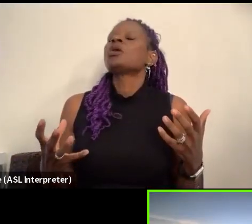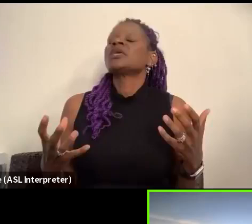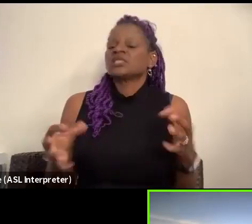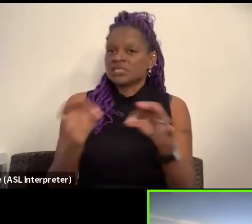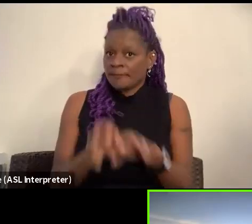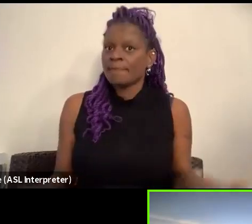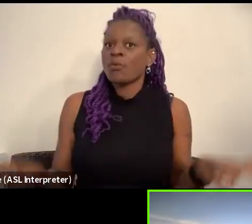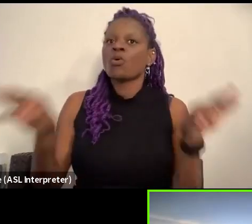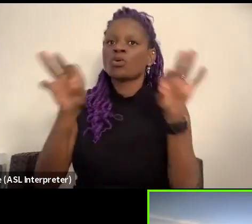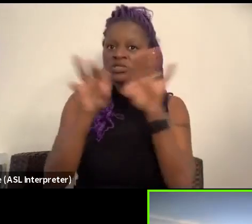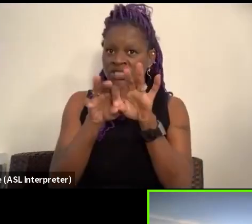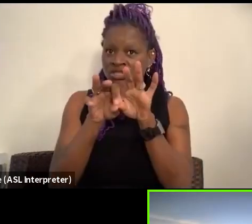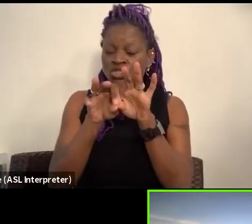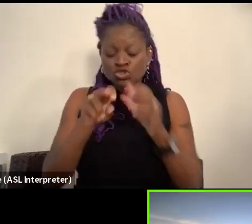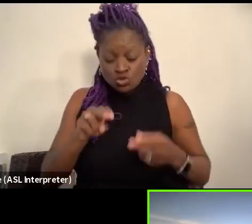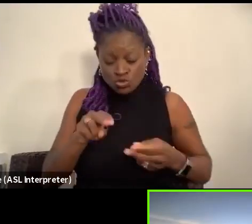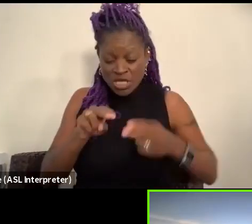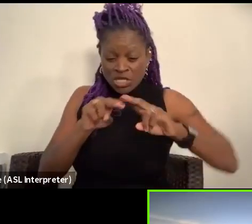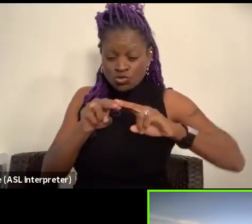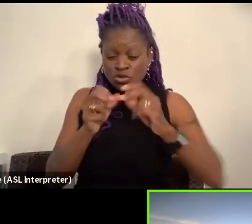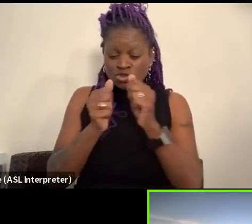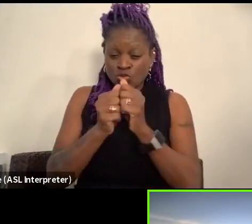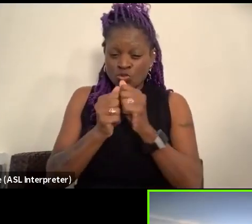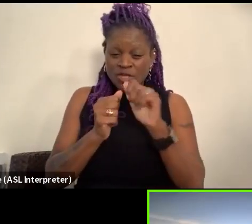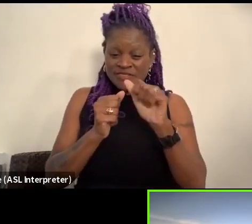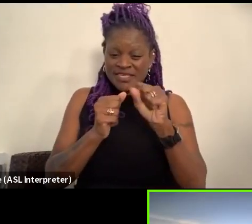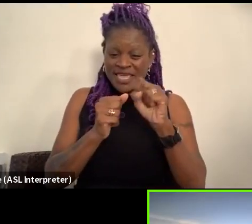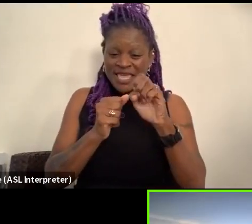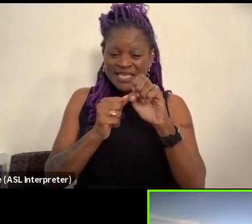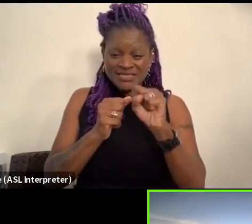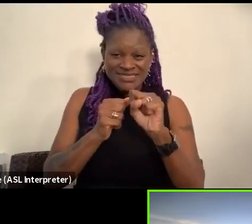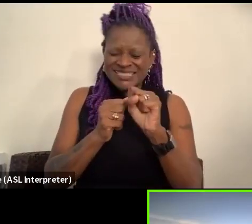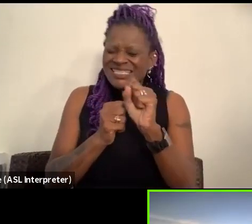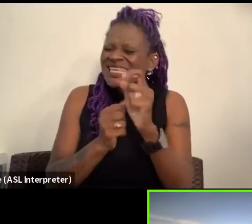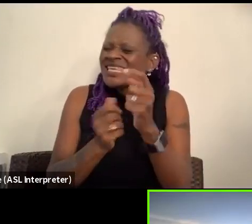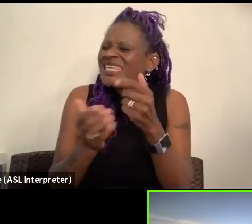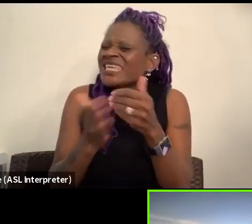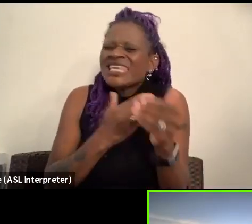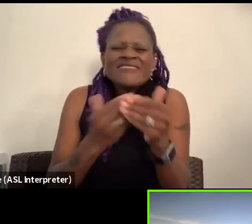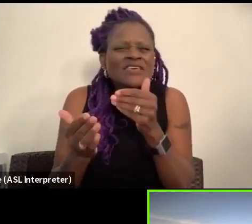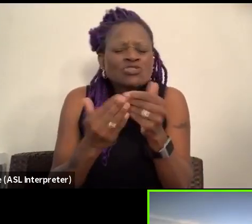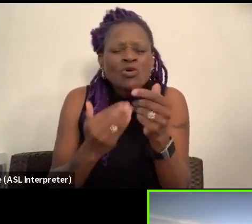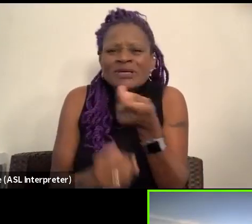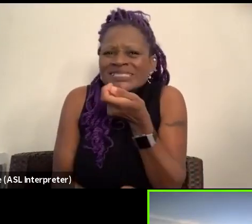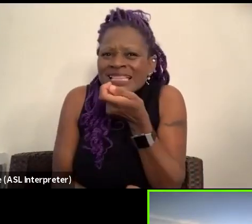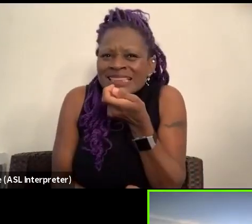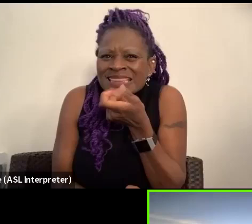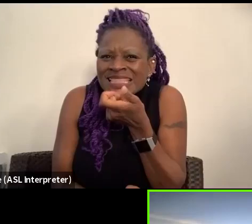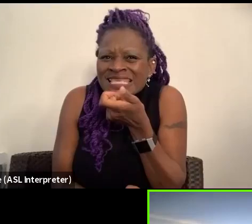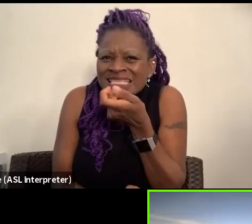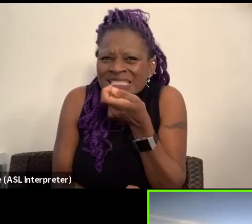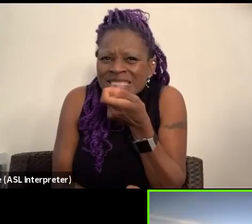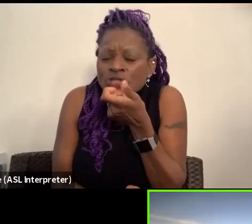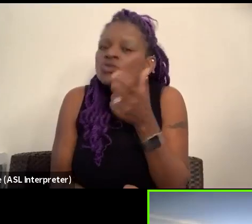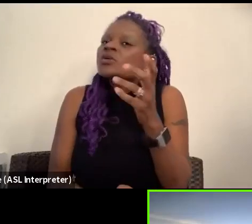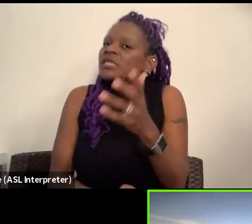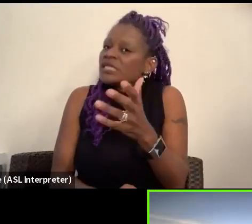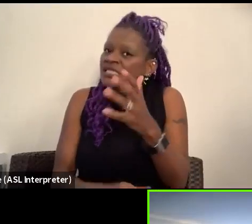So the increase in cases, even the very slight increase we've seen is a troubling sign. The covid is not going away.